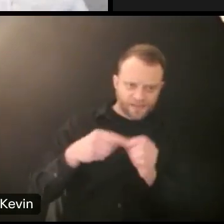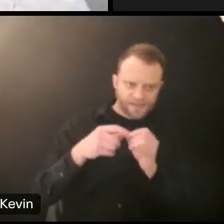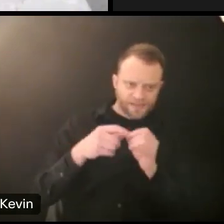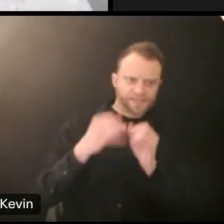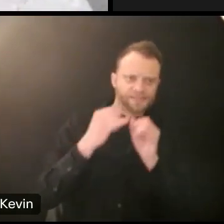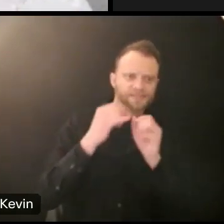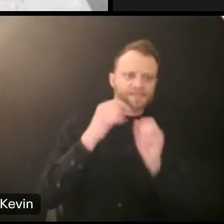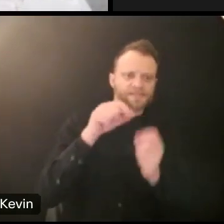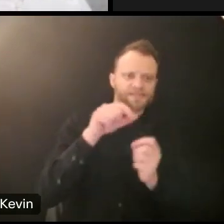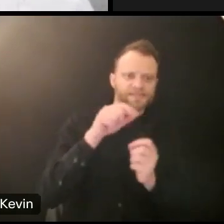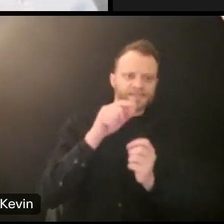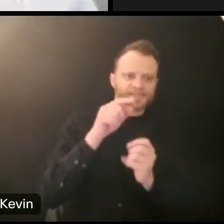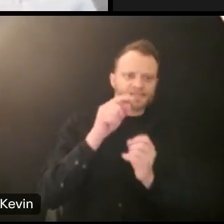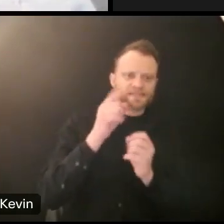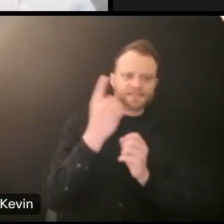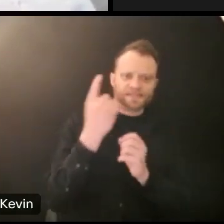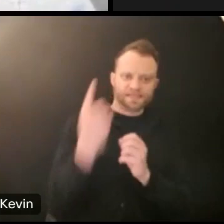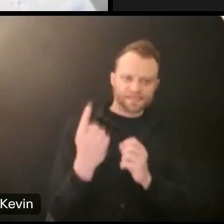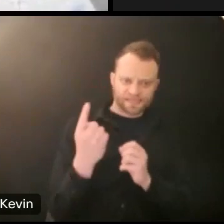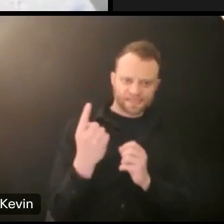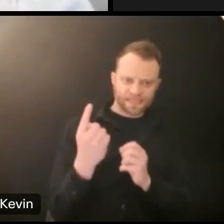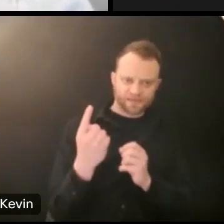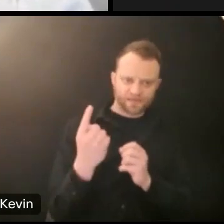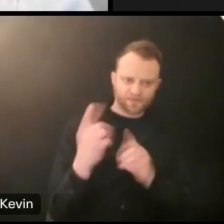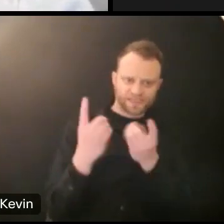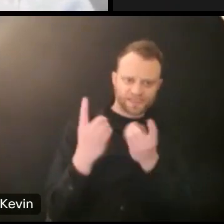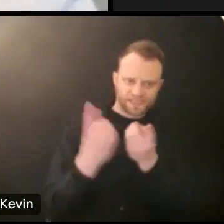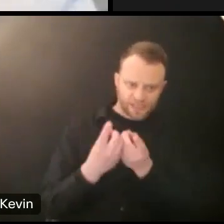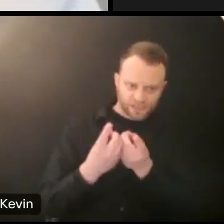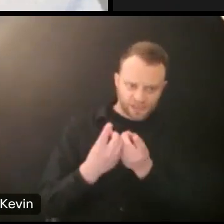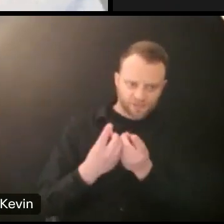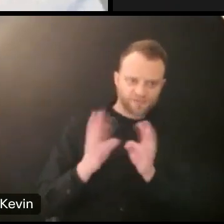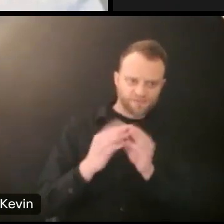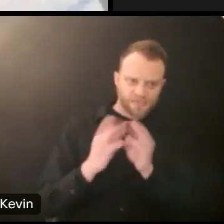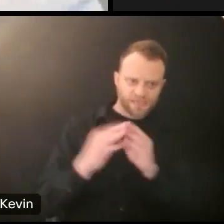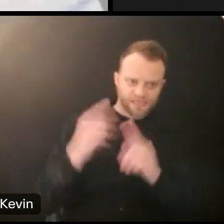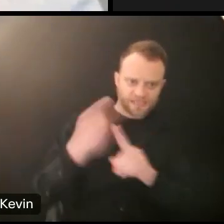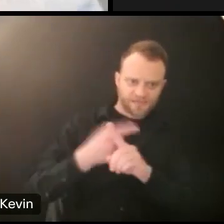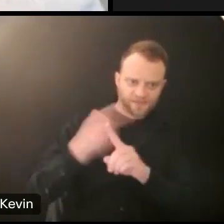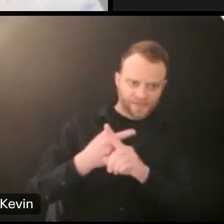what he may wish to do, is a couple of times a month or once a month, you would hold a Single